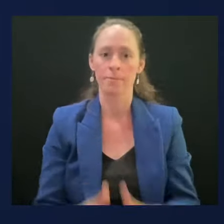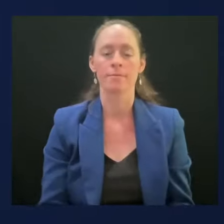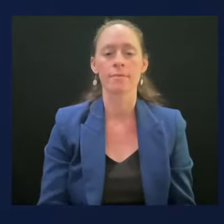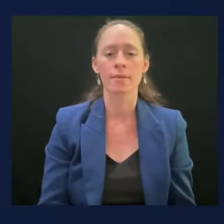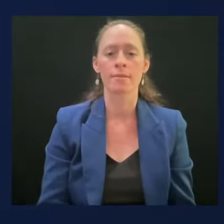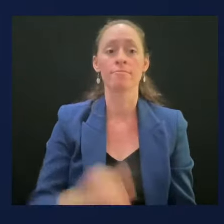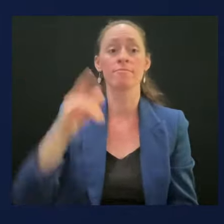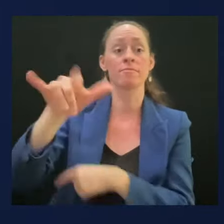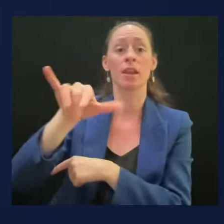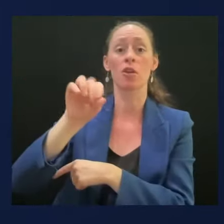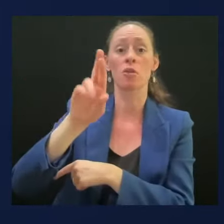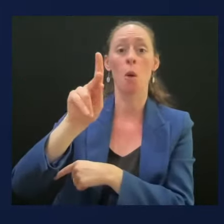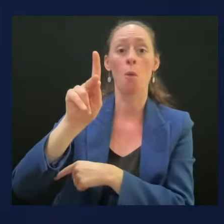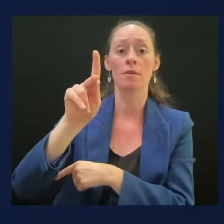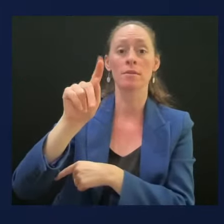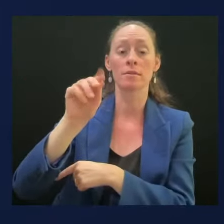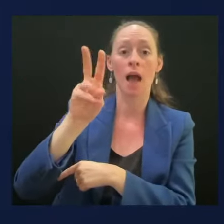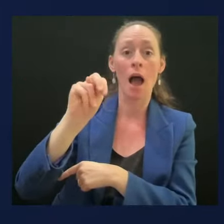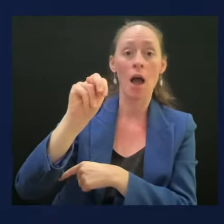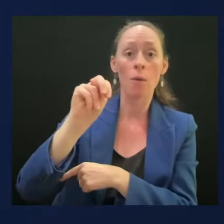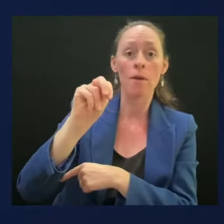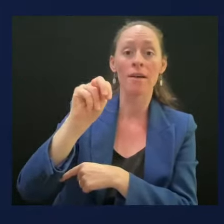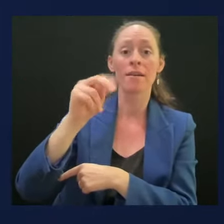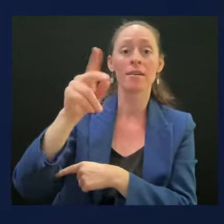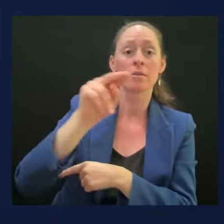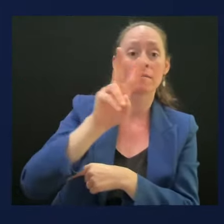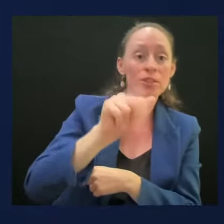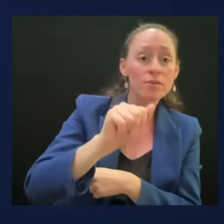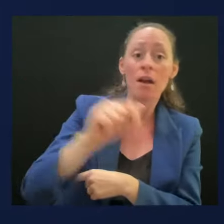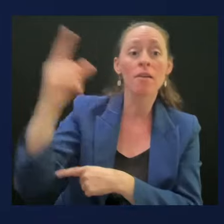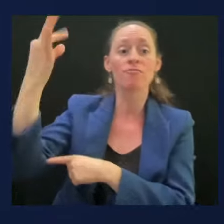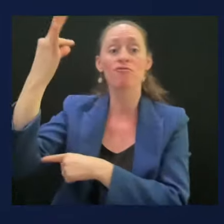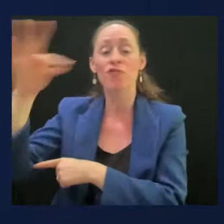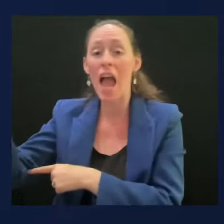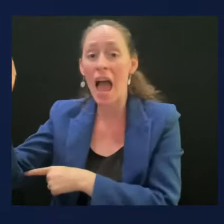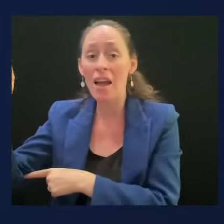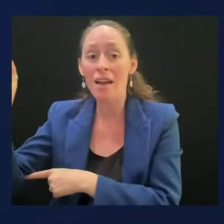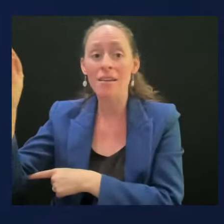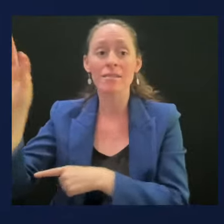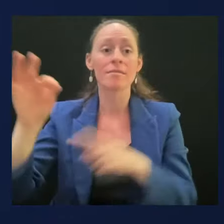to the rice paddies of Pusan, to the valleys of Kandahar, to the mountains of Sinjar,